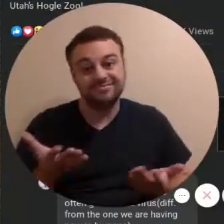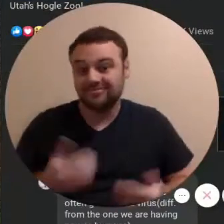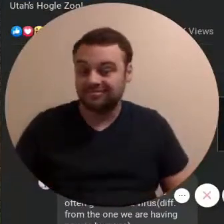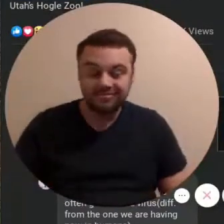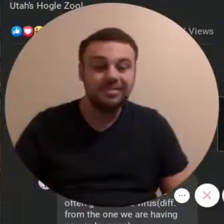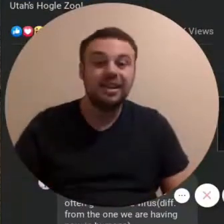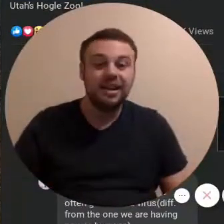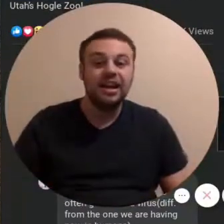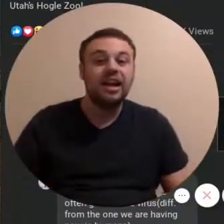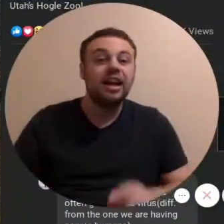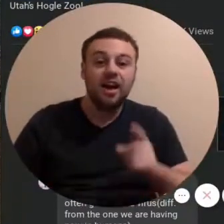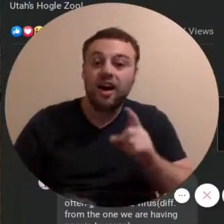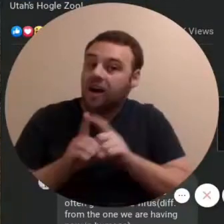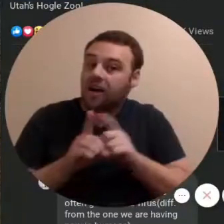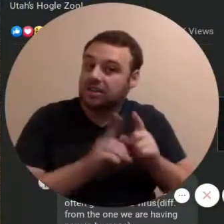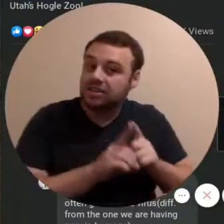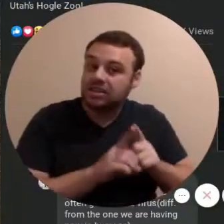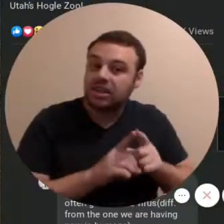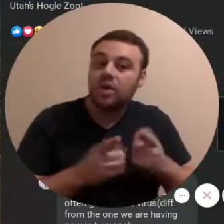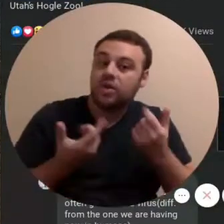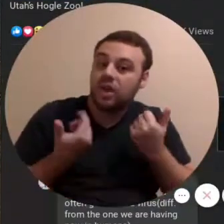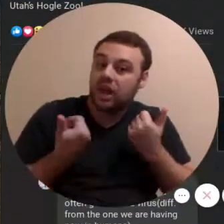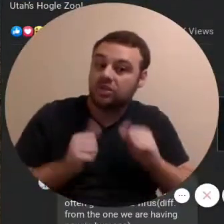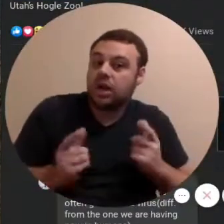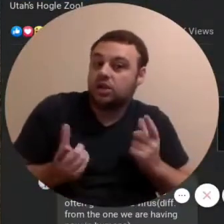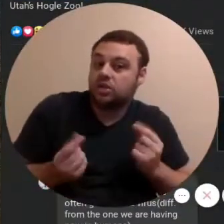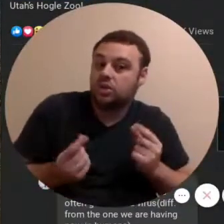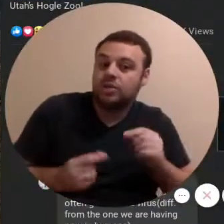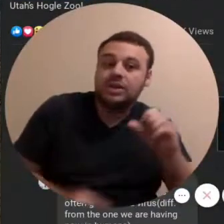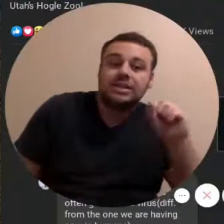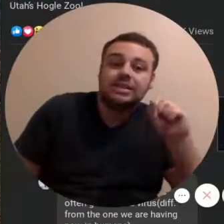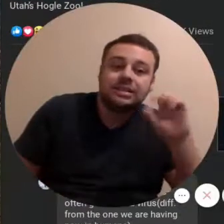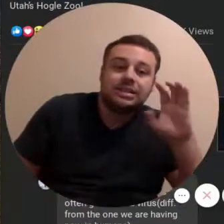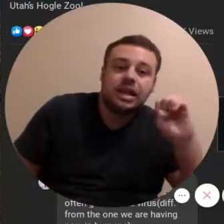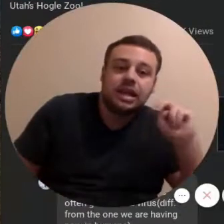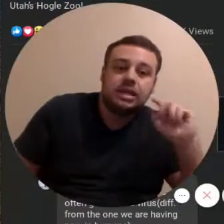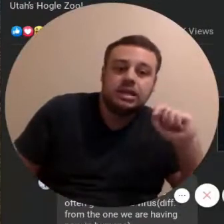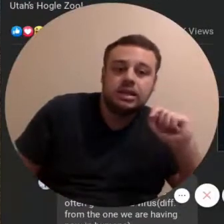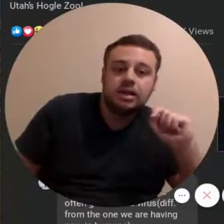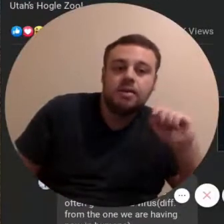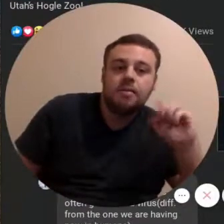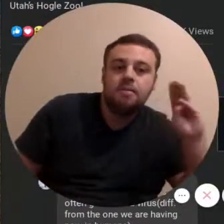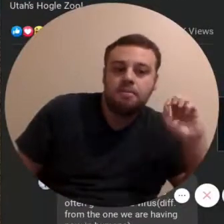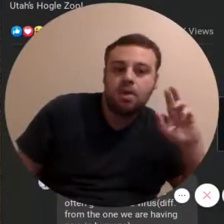That's one form of communication to let other animals, and other foxes know "Hey. this is my territory".